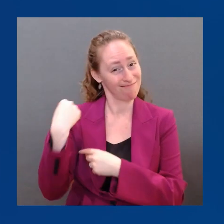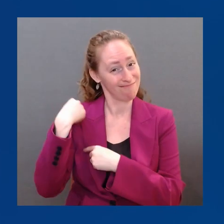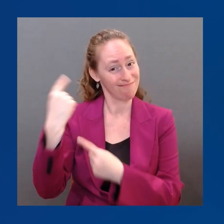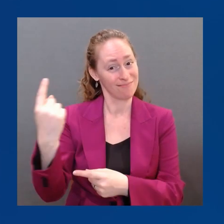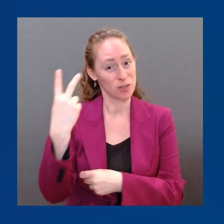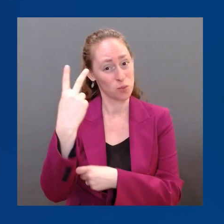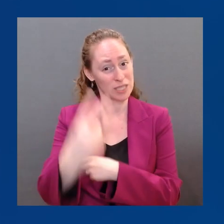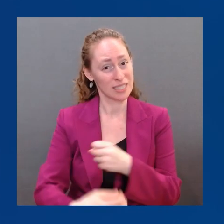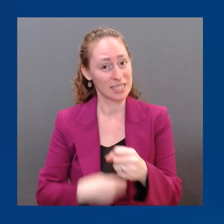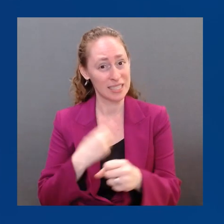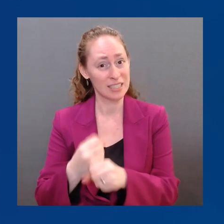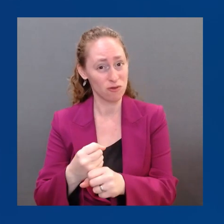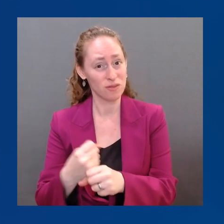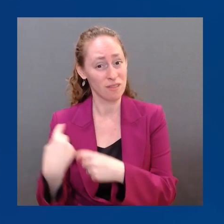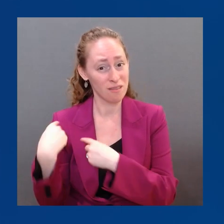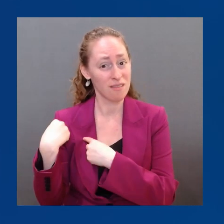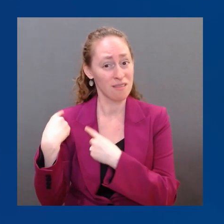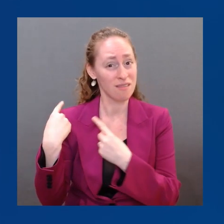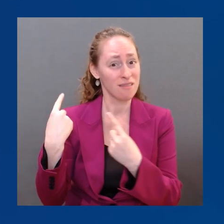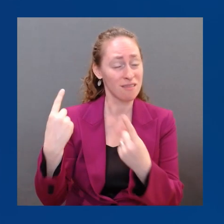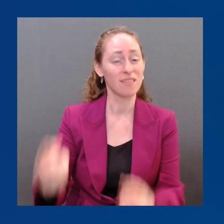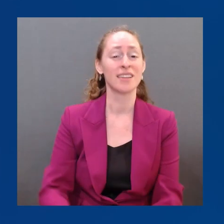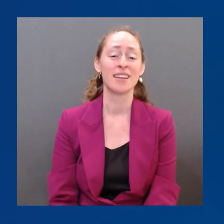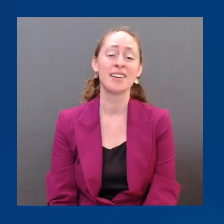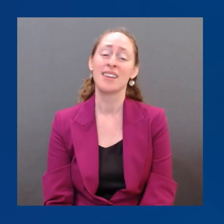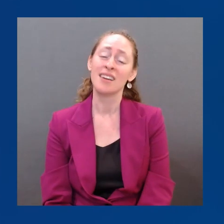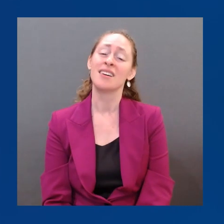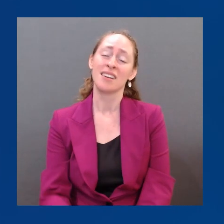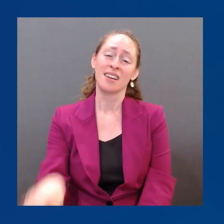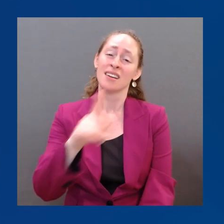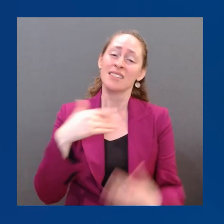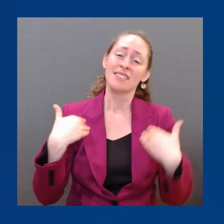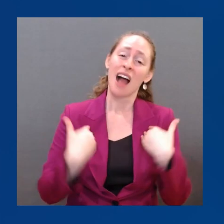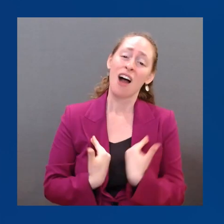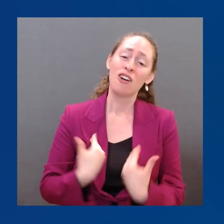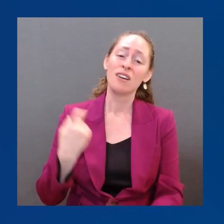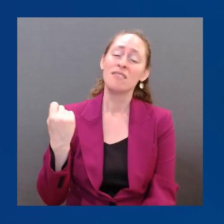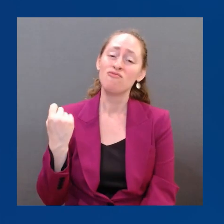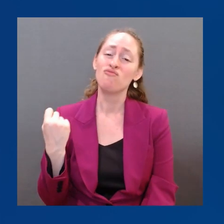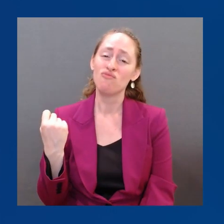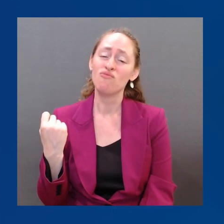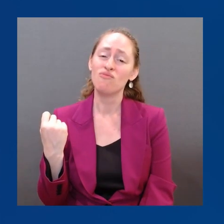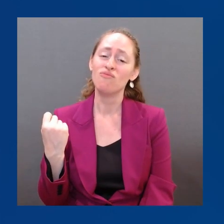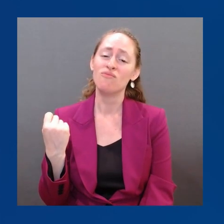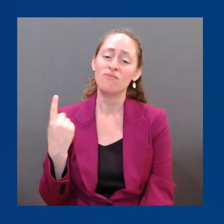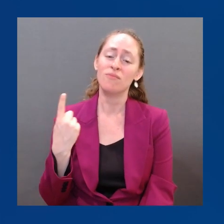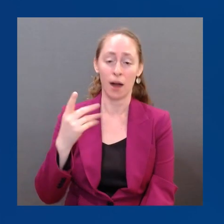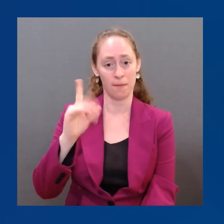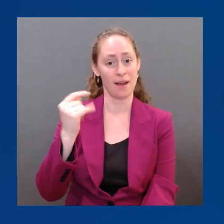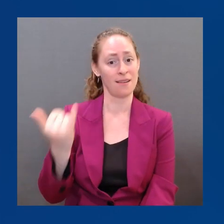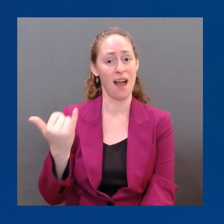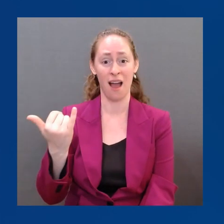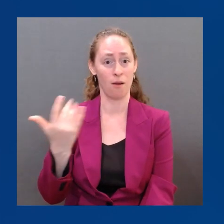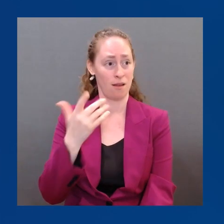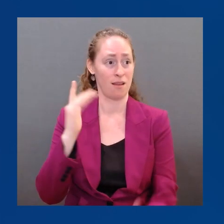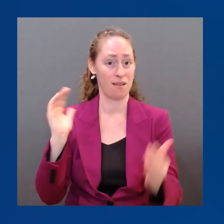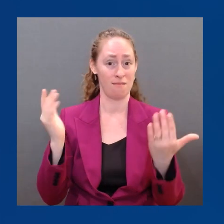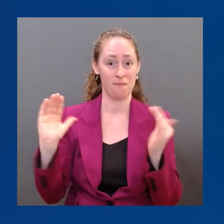The good news is we're in a way better place than where we were two years ago, largely because of the capabilities that science has delivered for us: